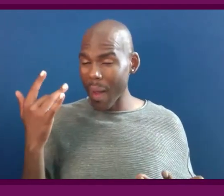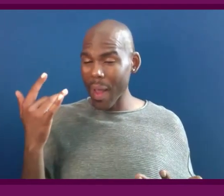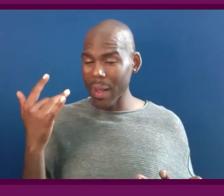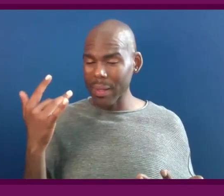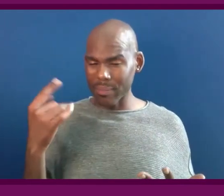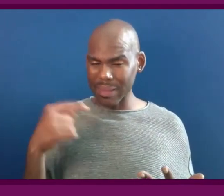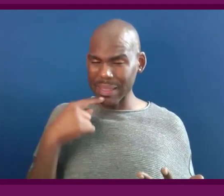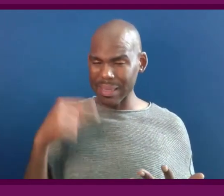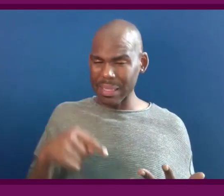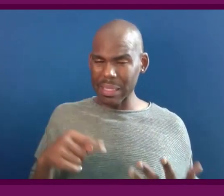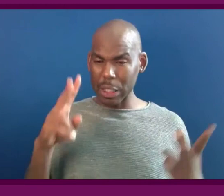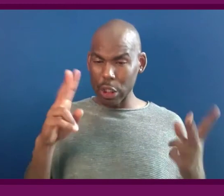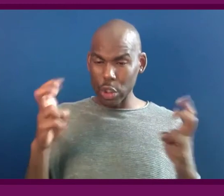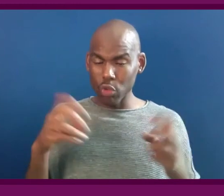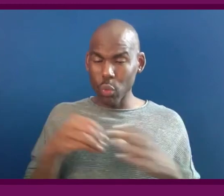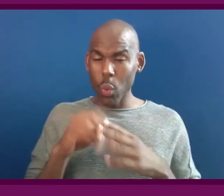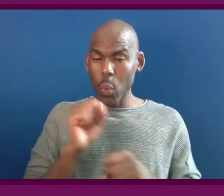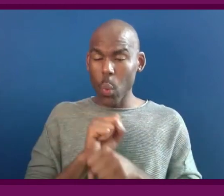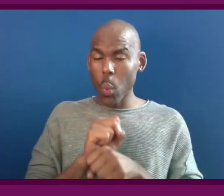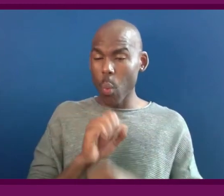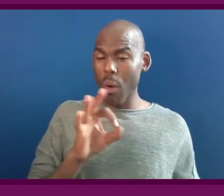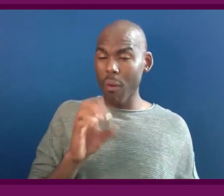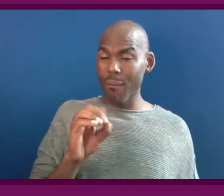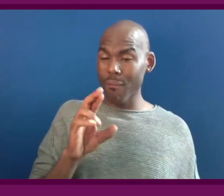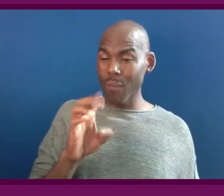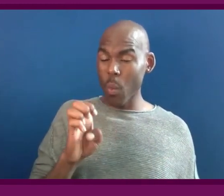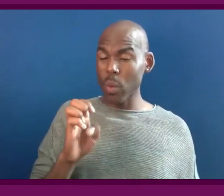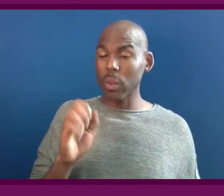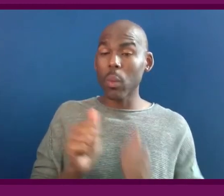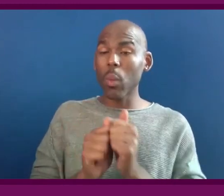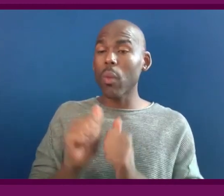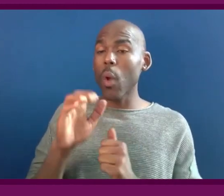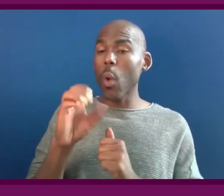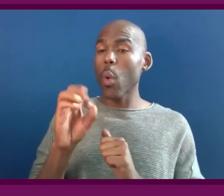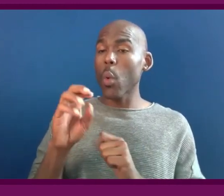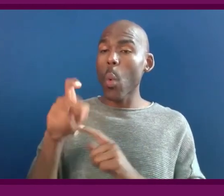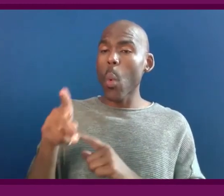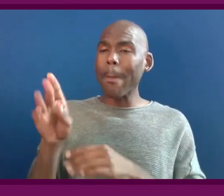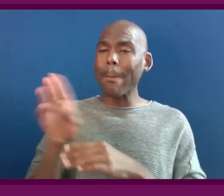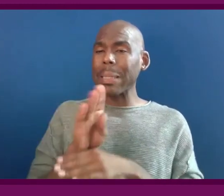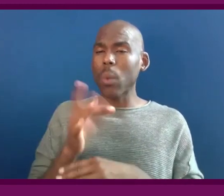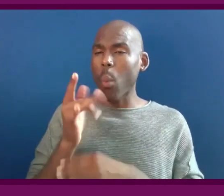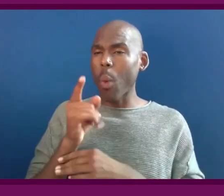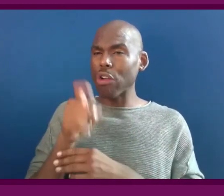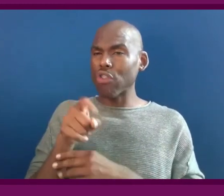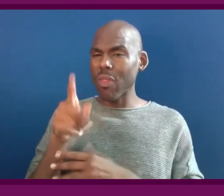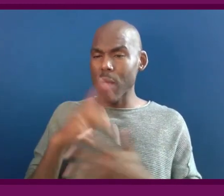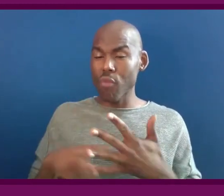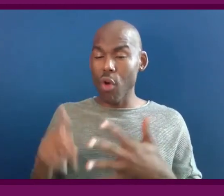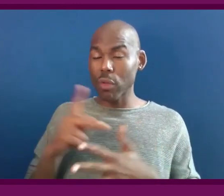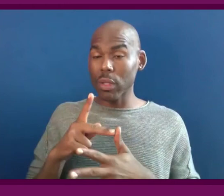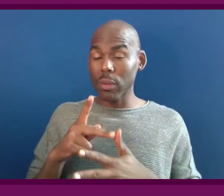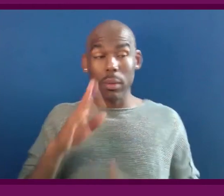why is that an issue that businesses, corporations, why is that something that they should prioritize? Kamilah Martin-Proctor: I know that we sometimes forget that we do